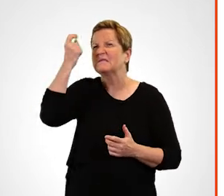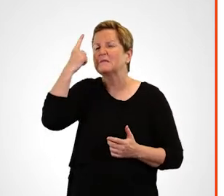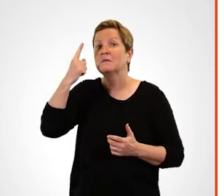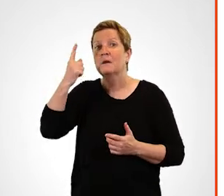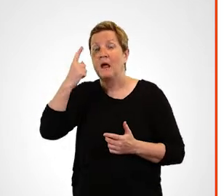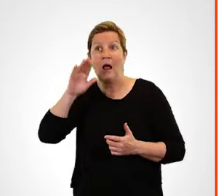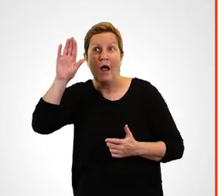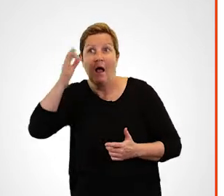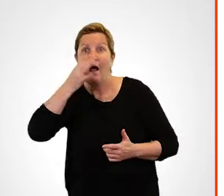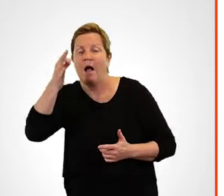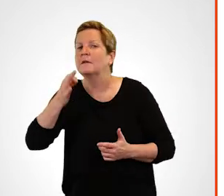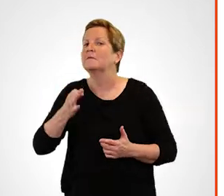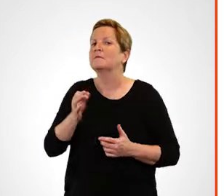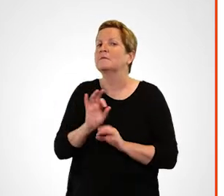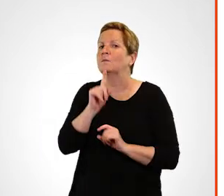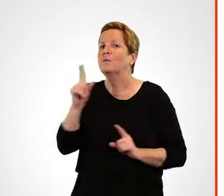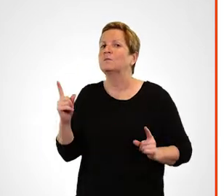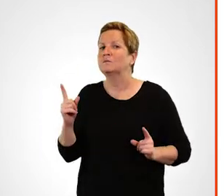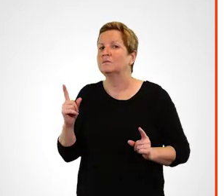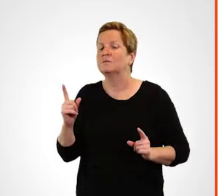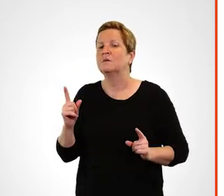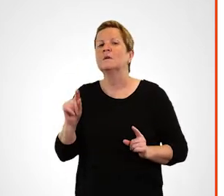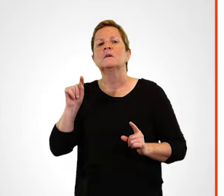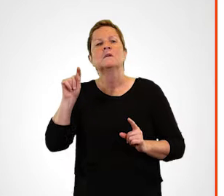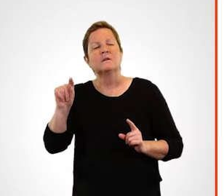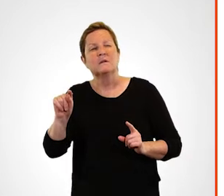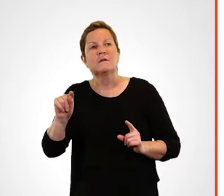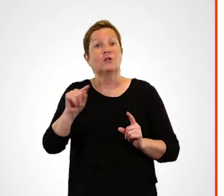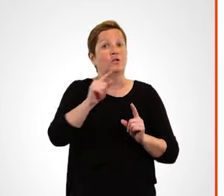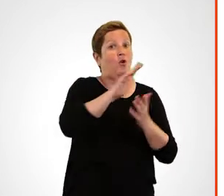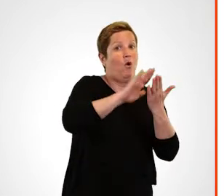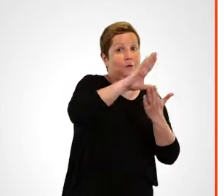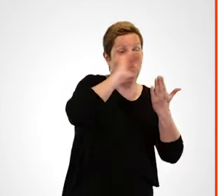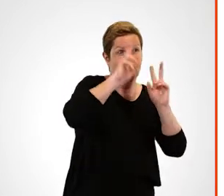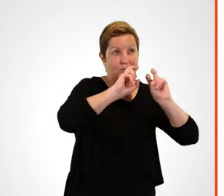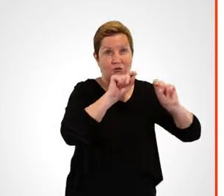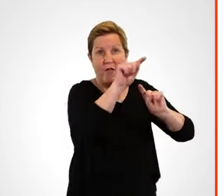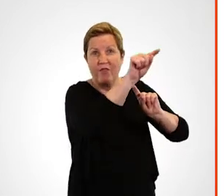and yet there have been studies of college students who were deaf or hard of hearing